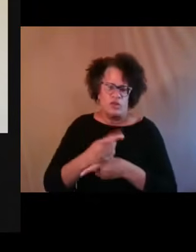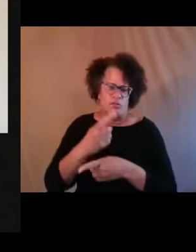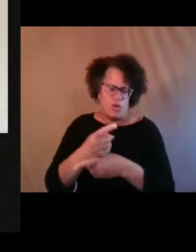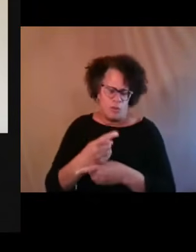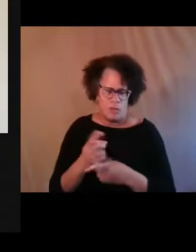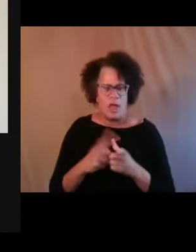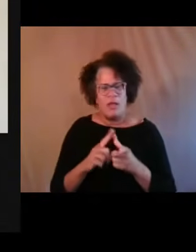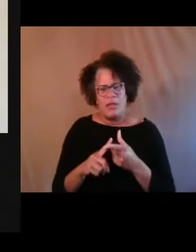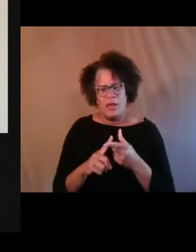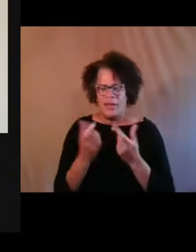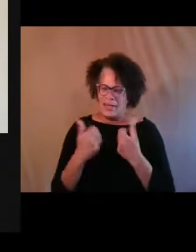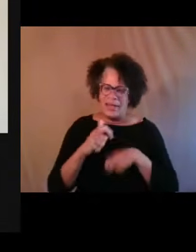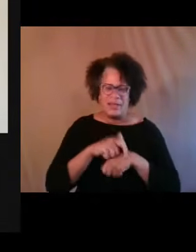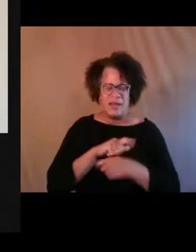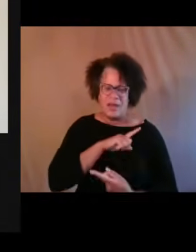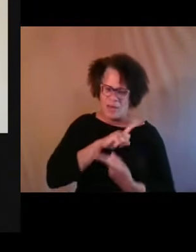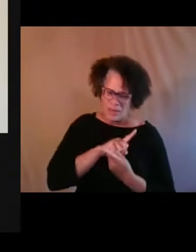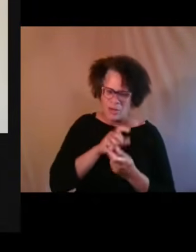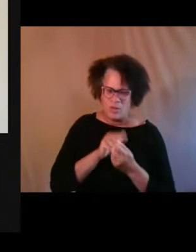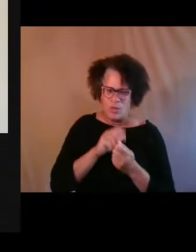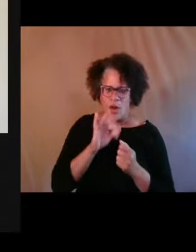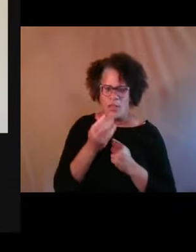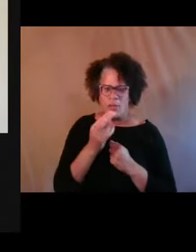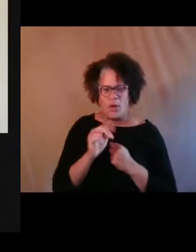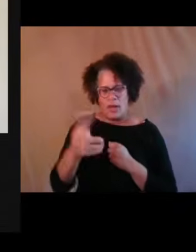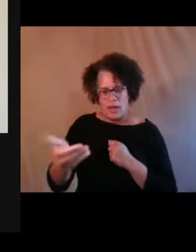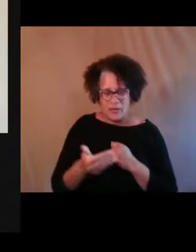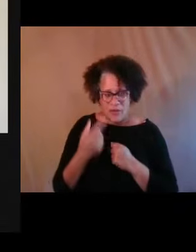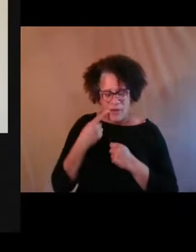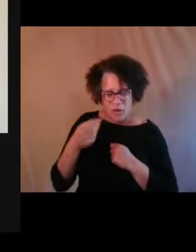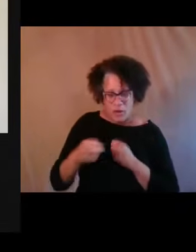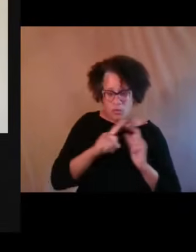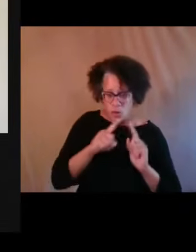Anytime I get the invitation from him to come and to gather,